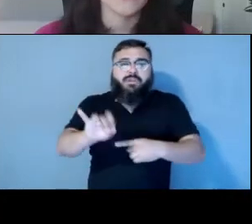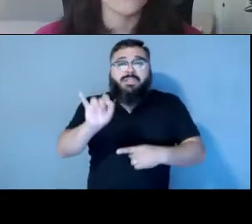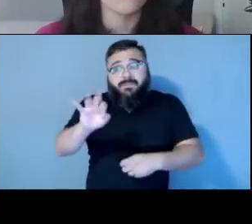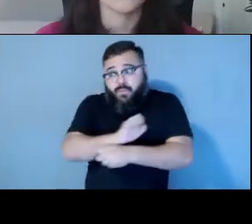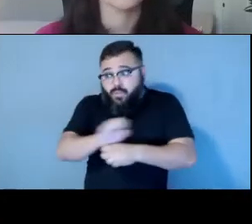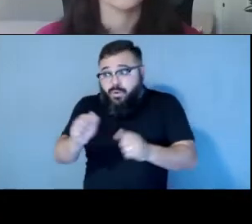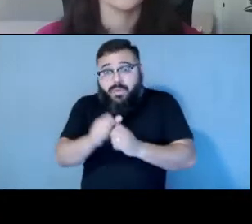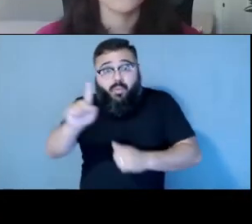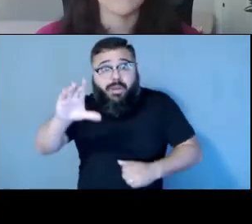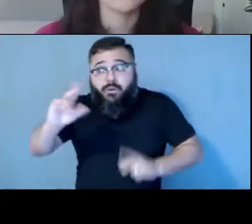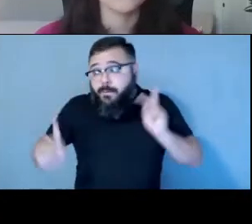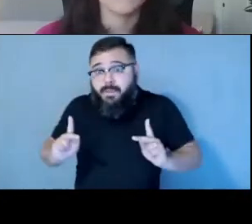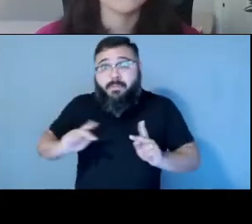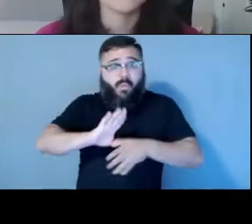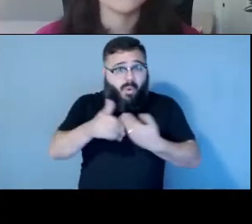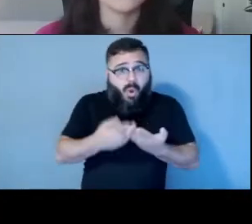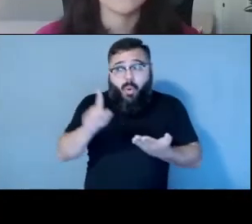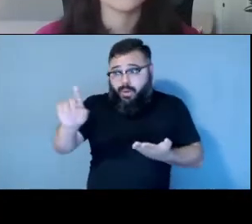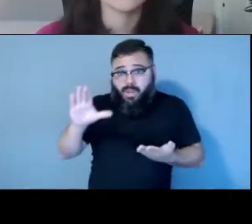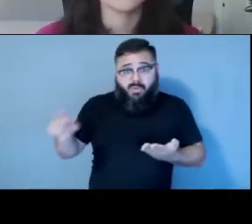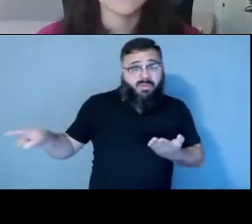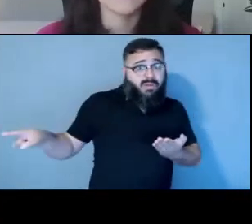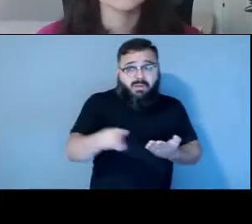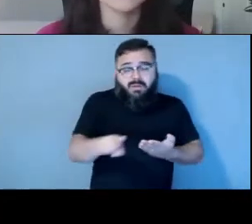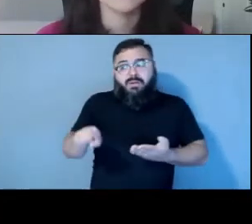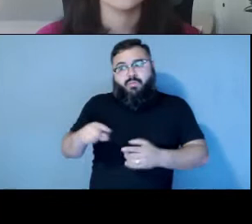and all 100 of you have to do that specific task,